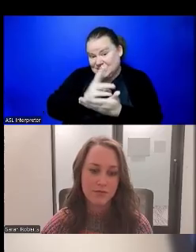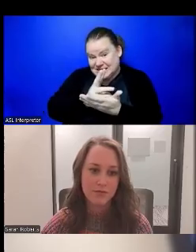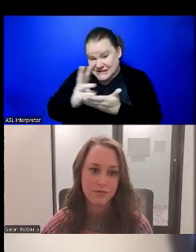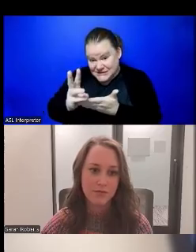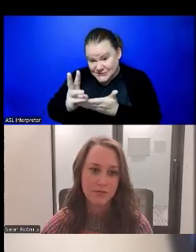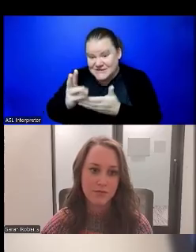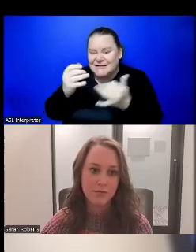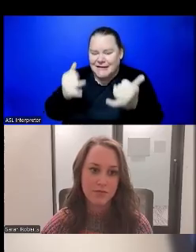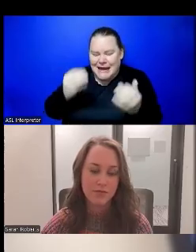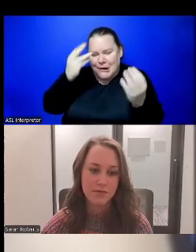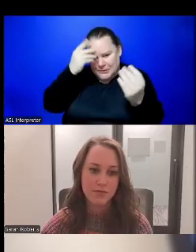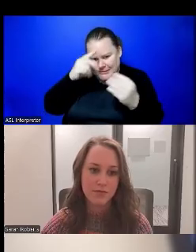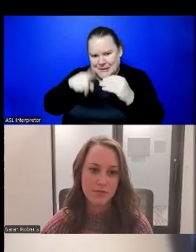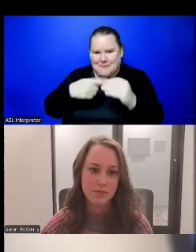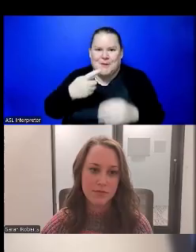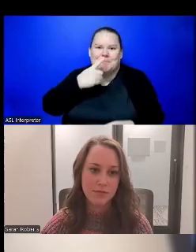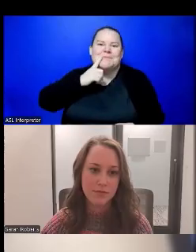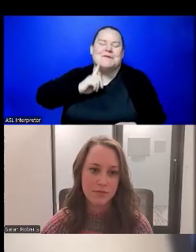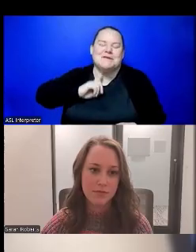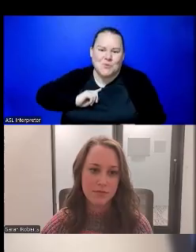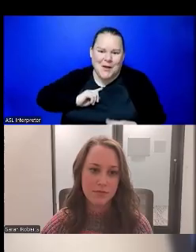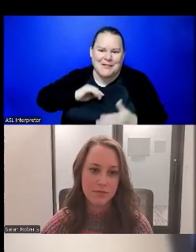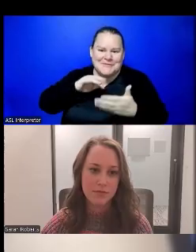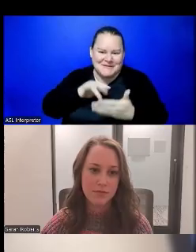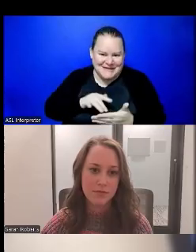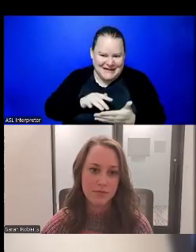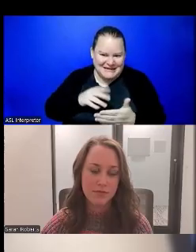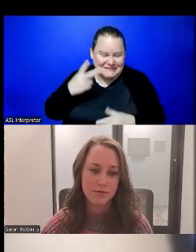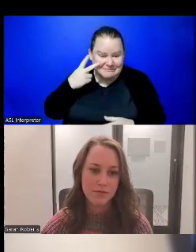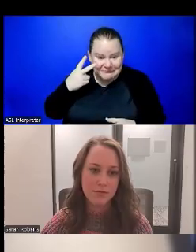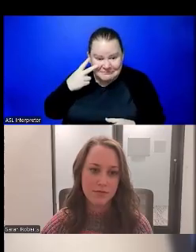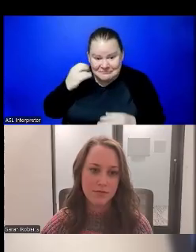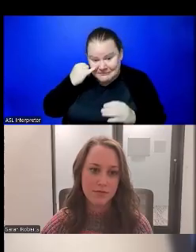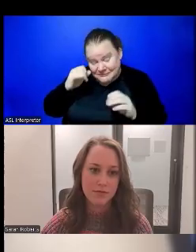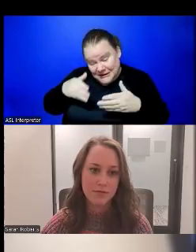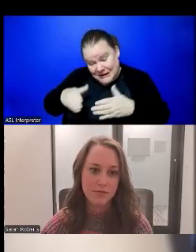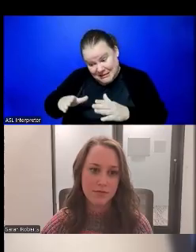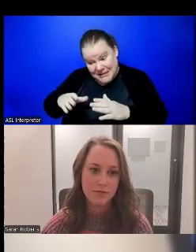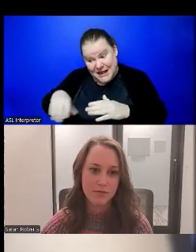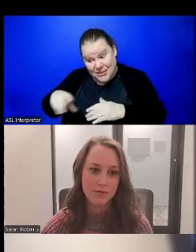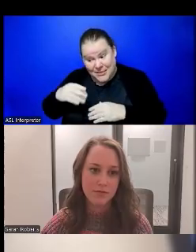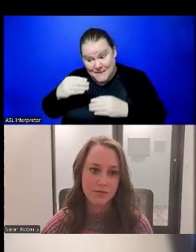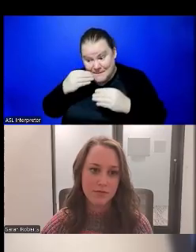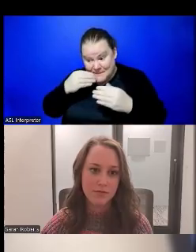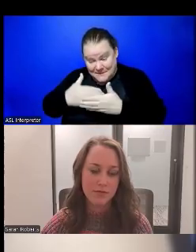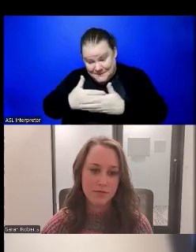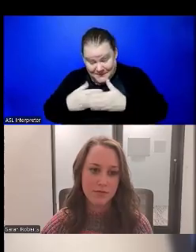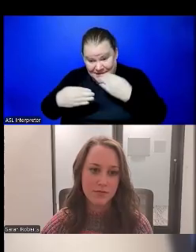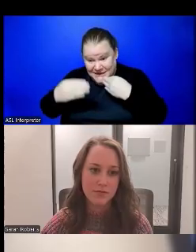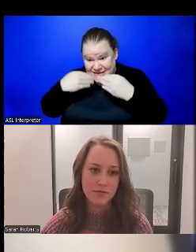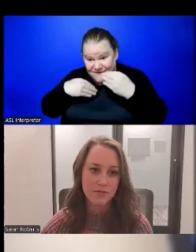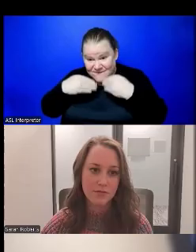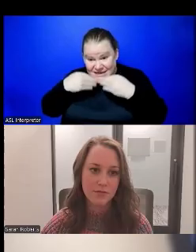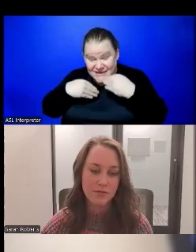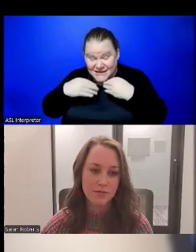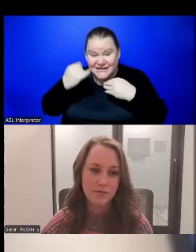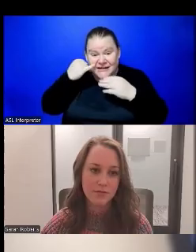doing a swallow study. Let's see if we can start letting the baby feed, if they will protect their airway now that their muscle